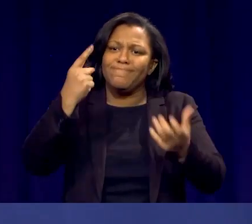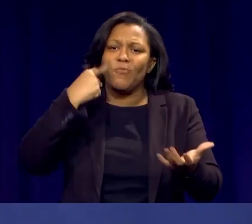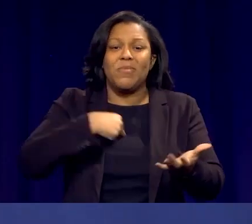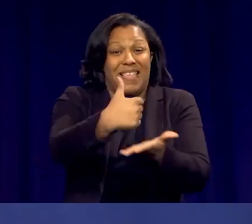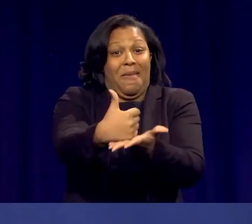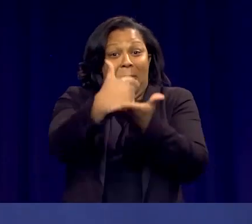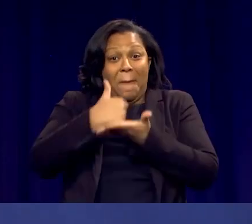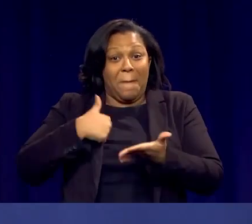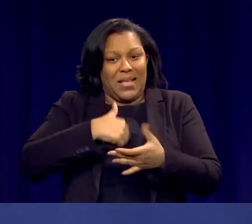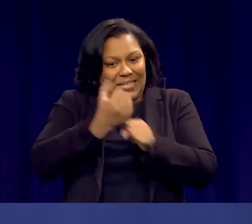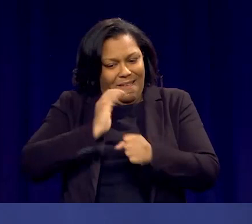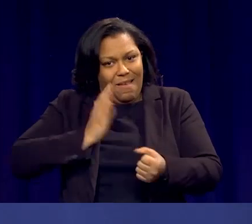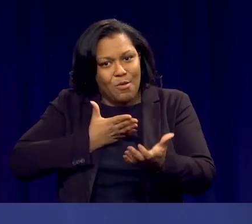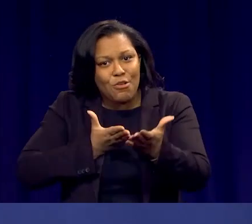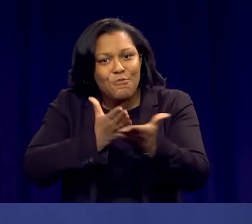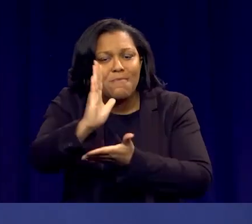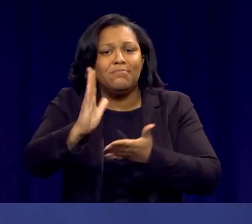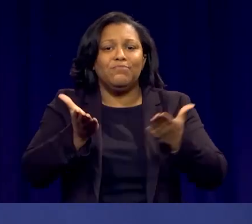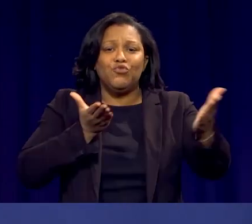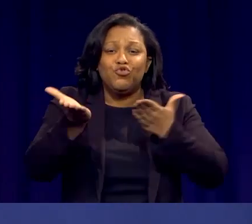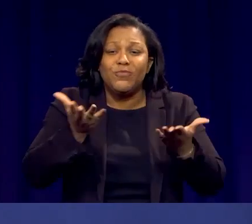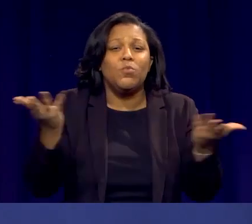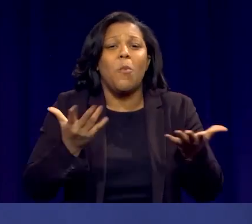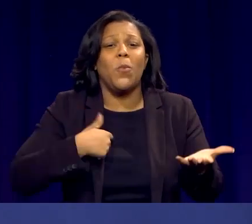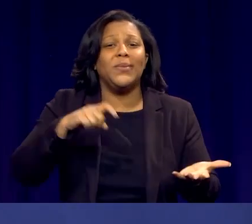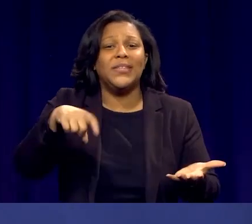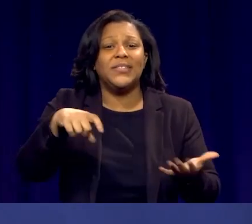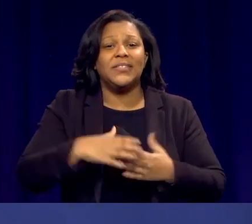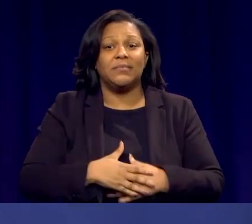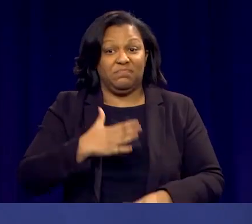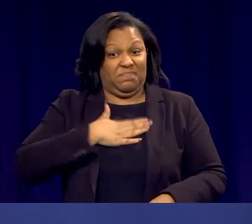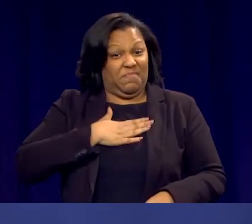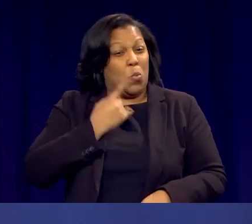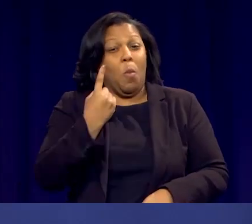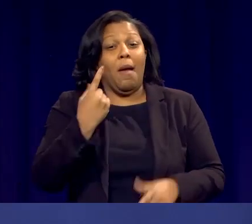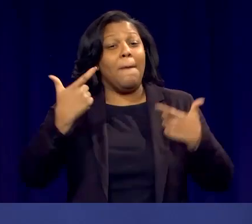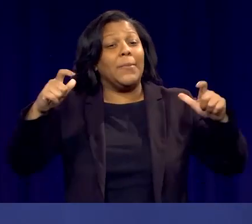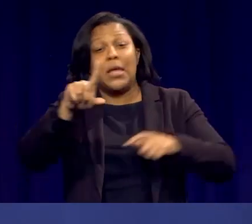and stick up for us. And help us to get the rights and to get the services that we need.